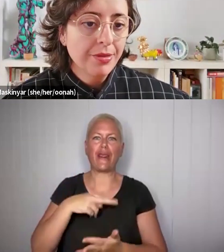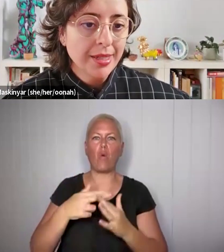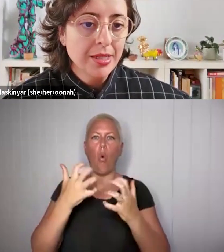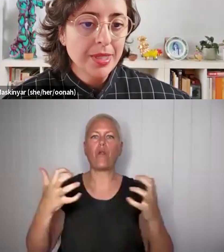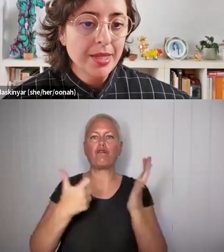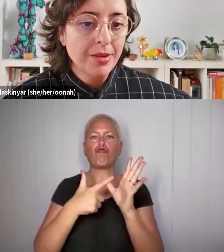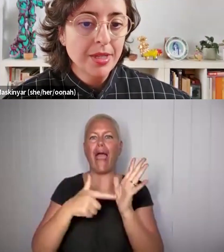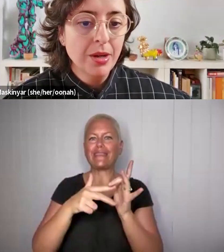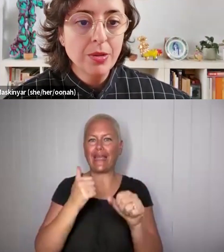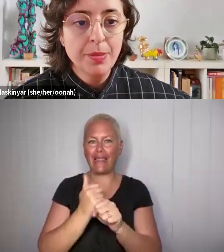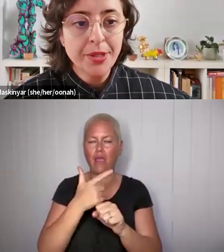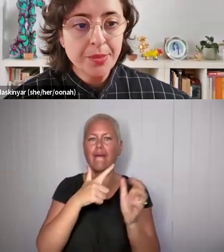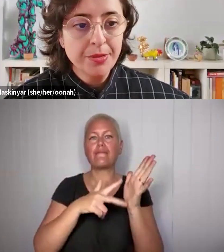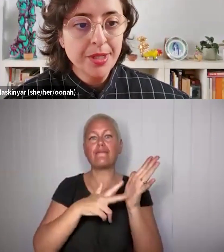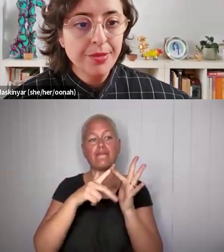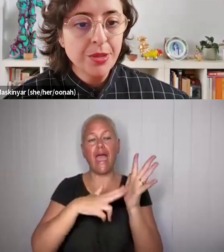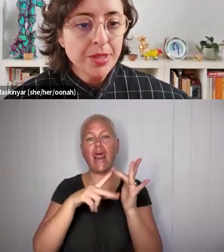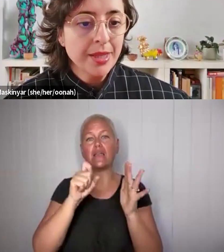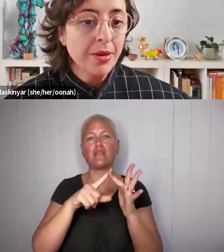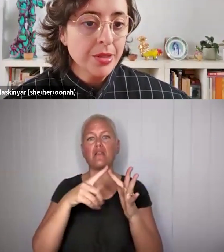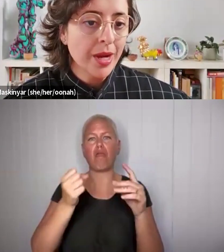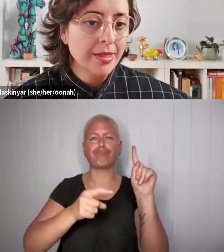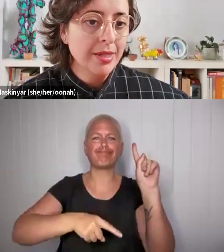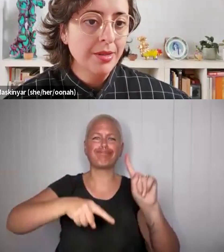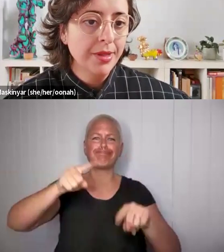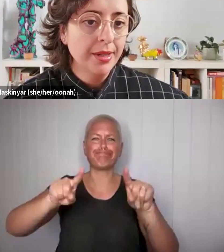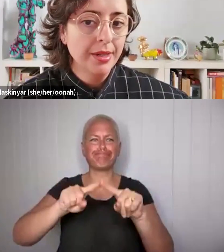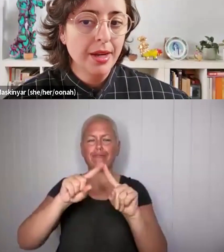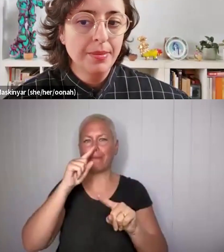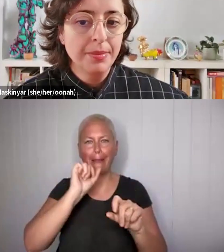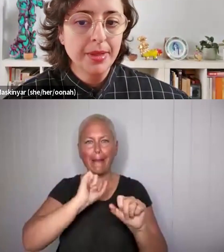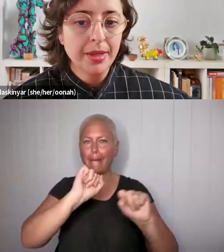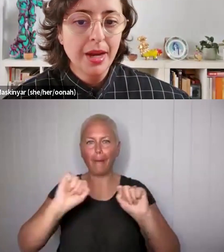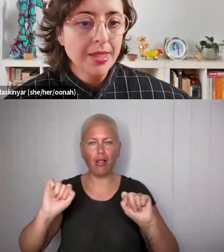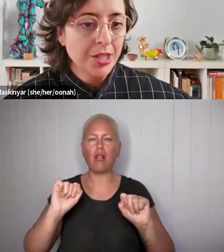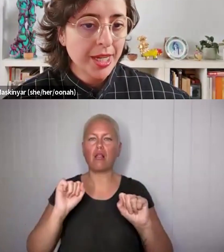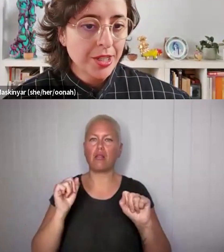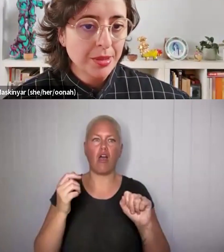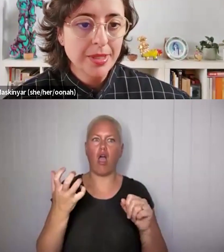Dennis receives a whole spectrum of individuals, and there is quite a significant arts education